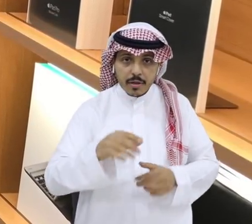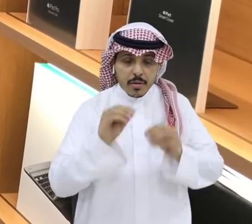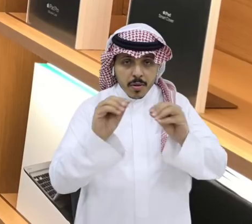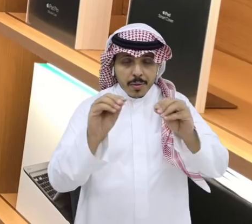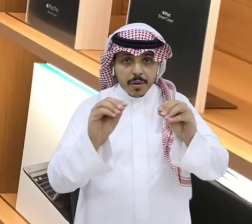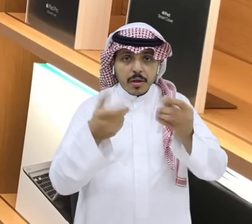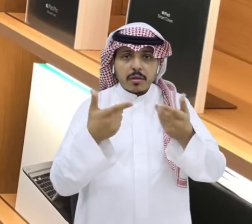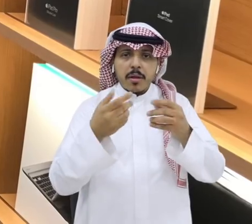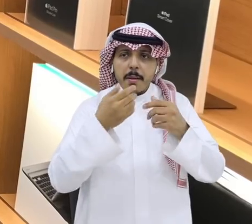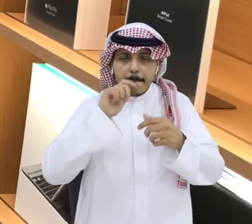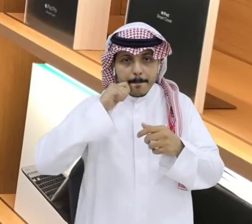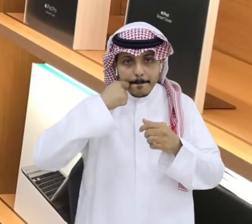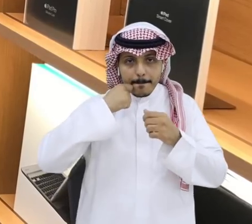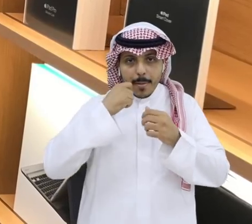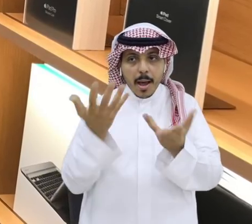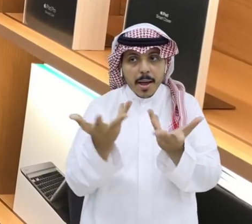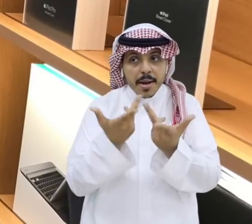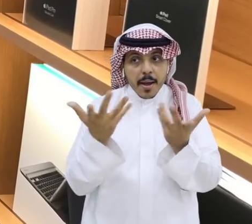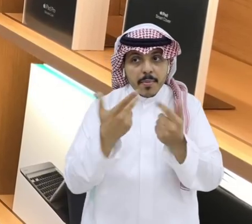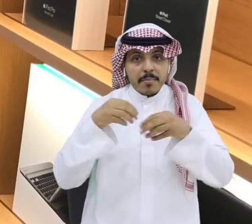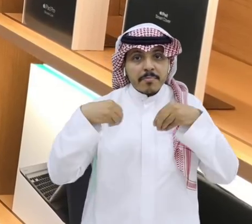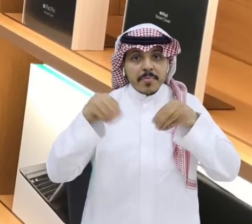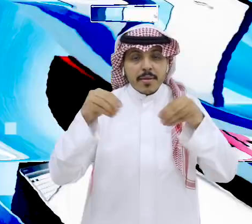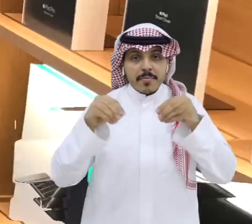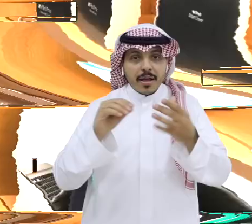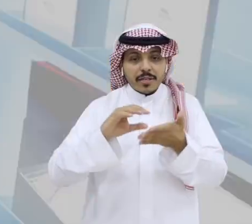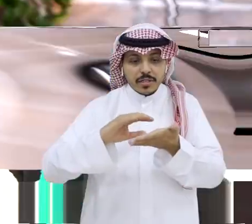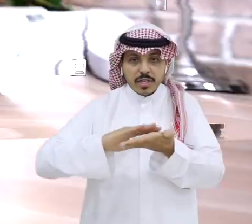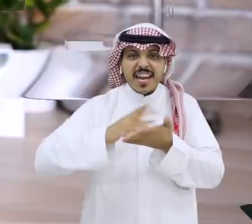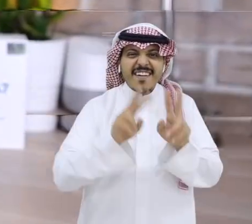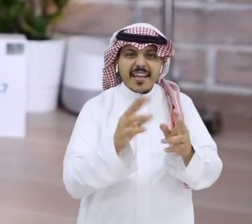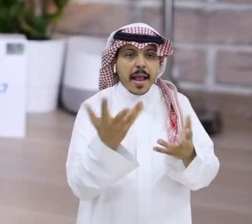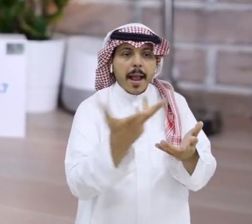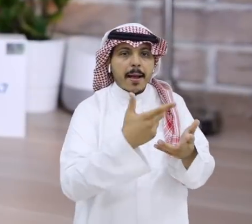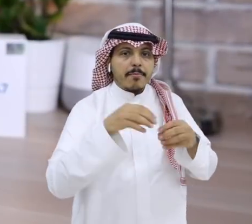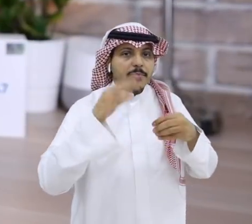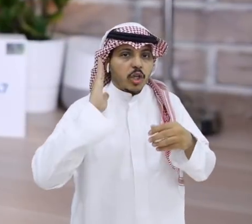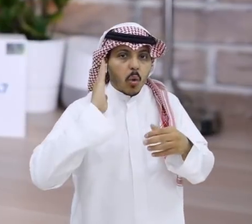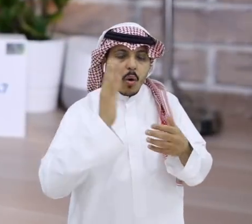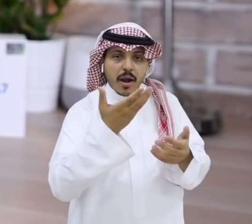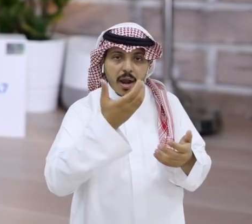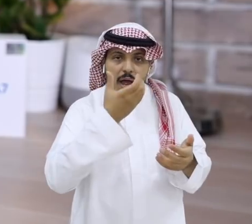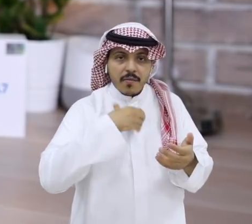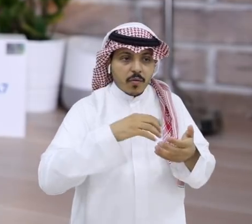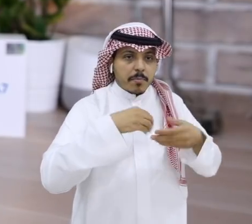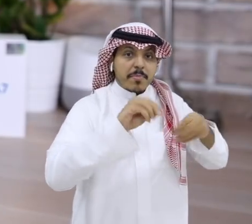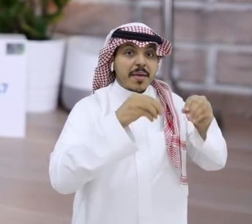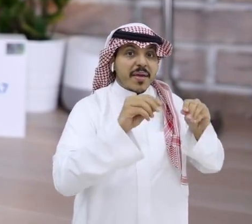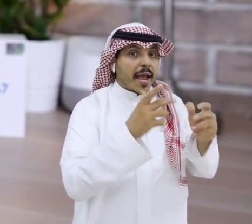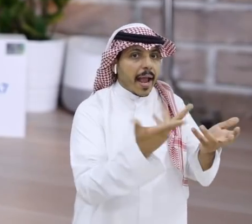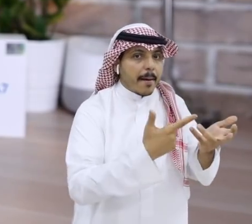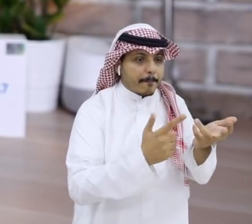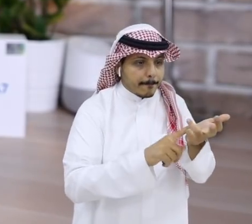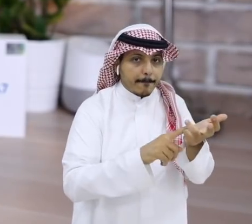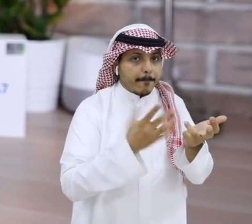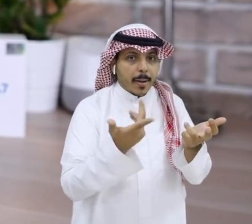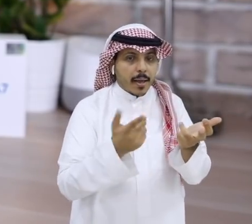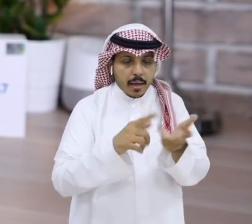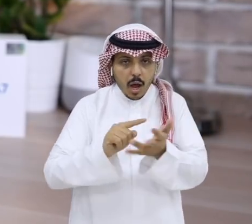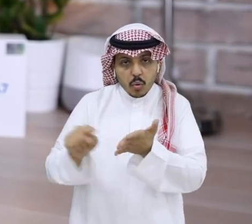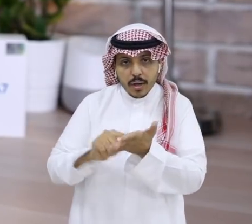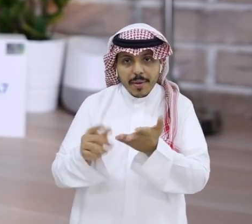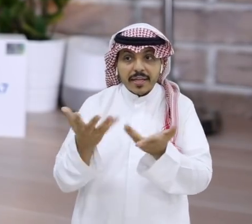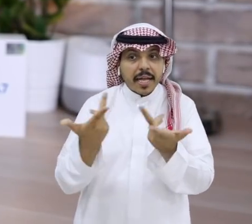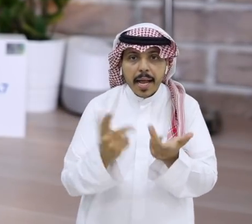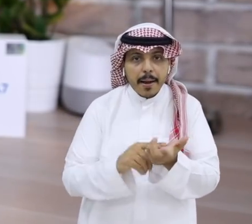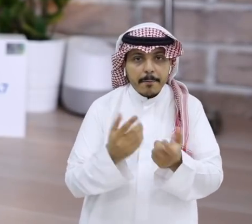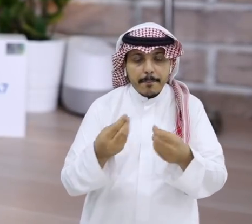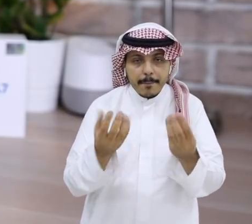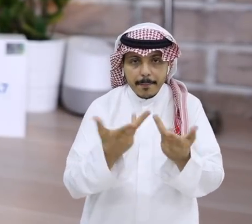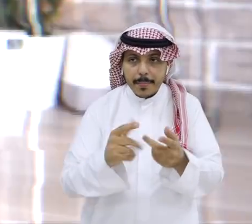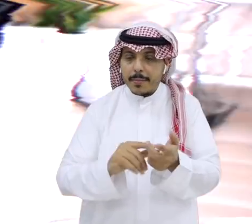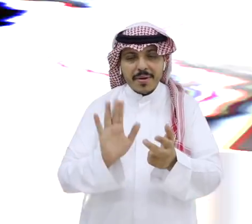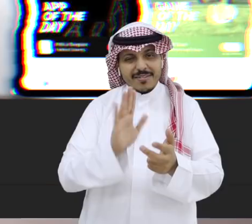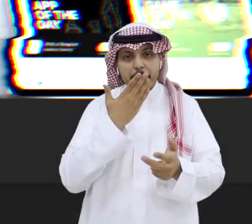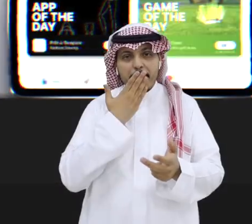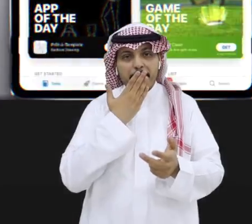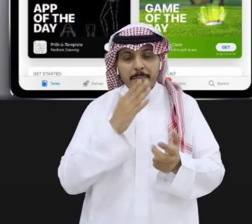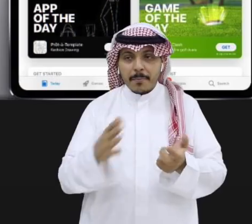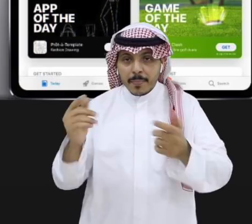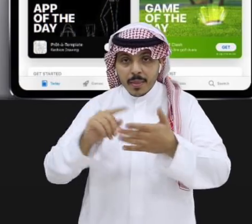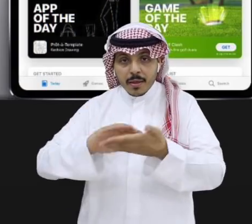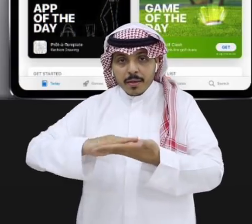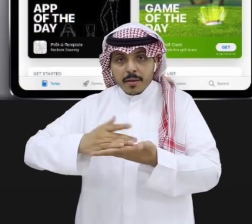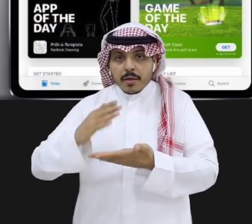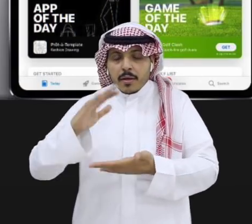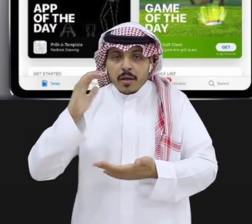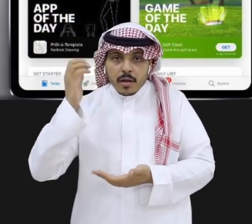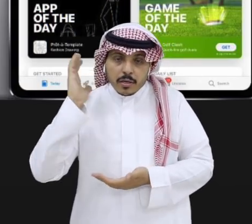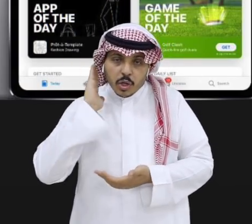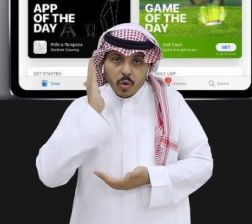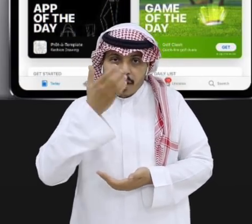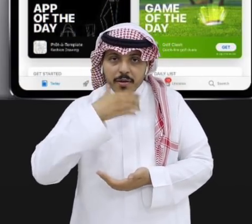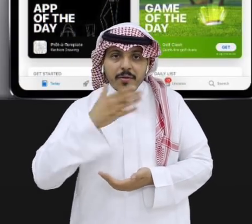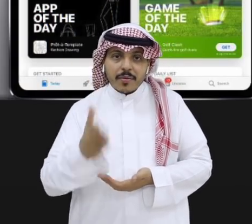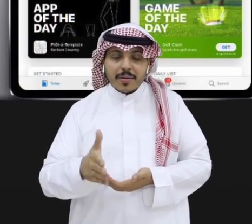He said that the numbers of sales of iPhones, iPads and Macbooks won't shared.